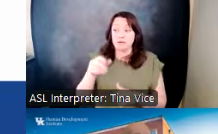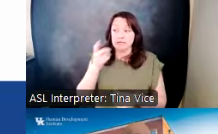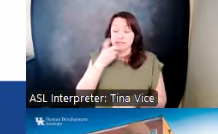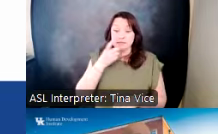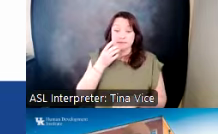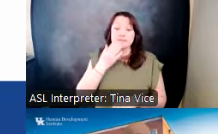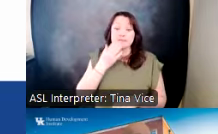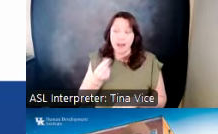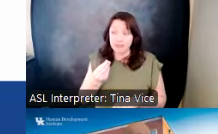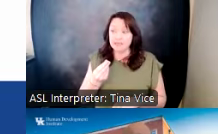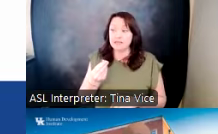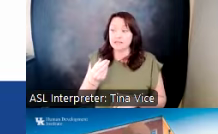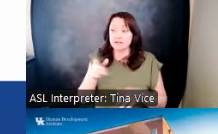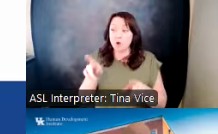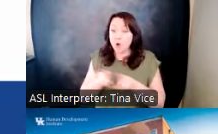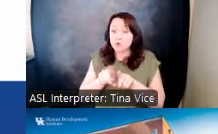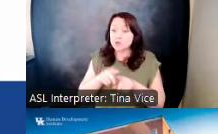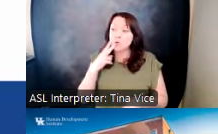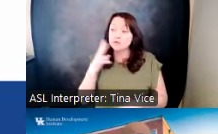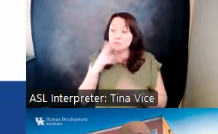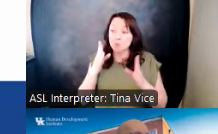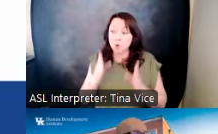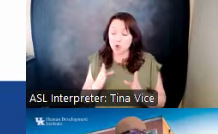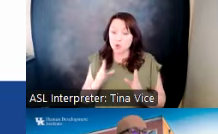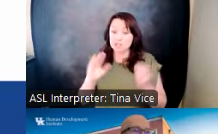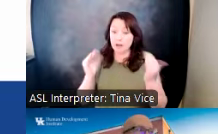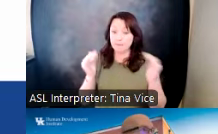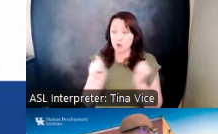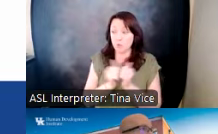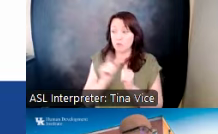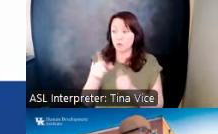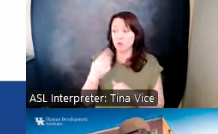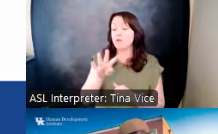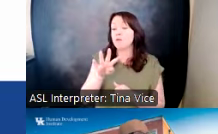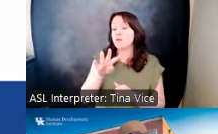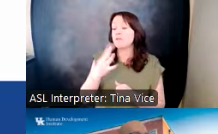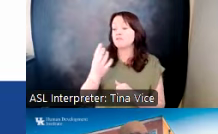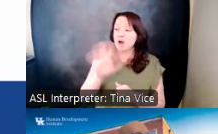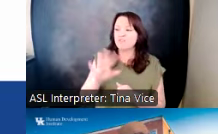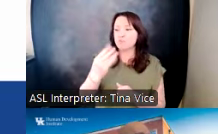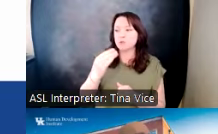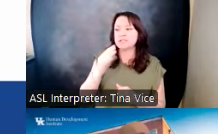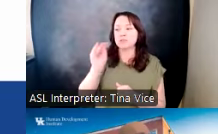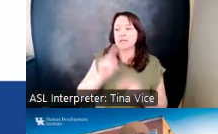compared to only 14% of Kentuckians without a disability.